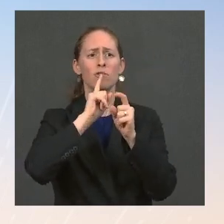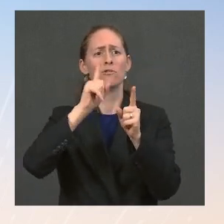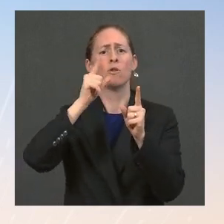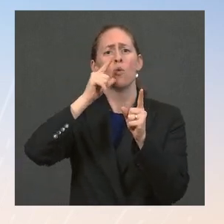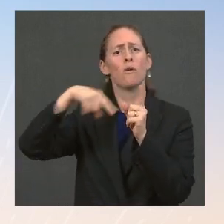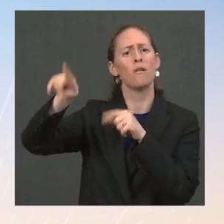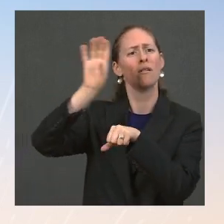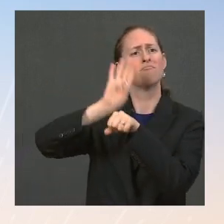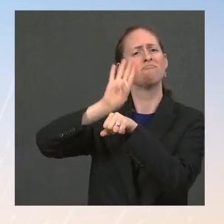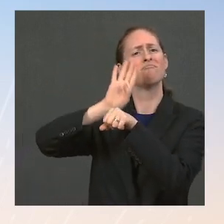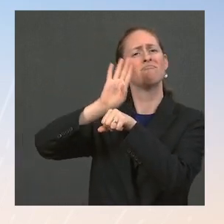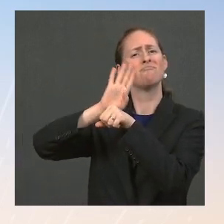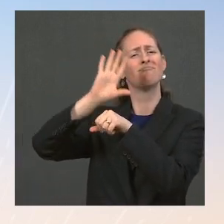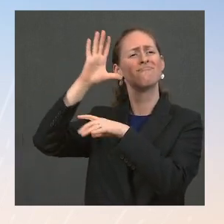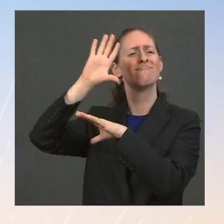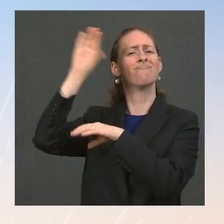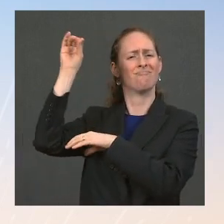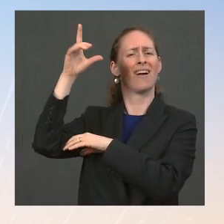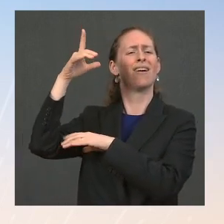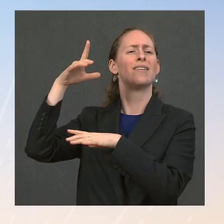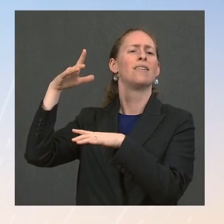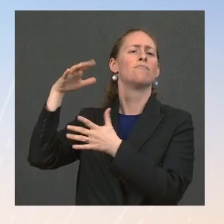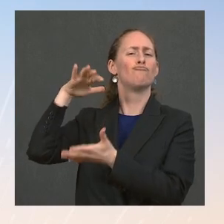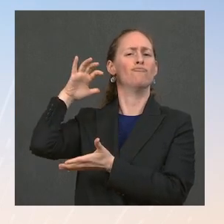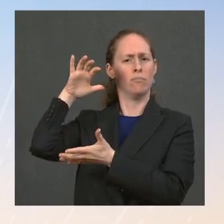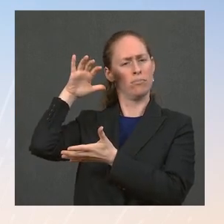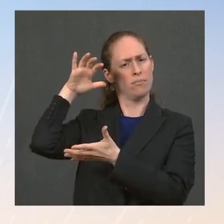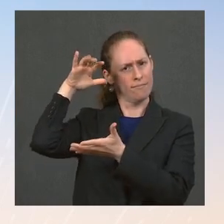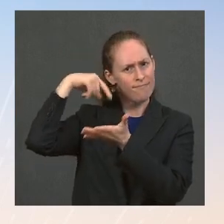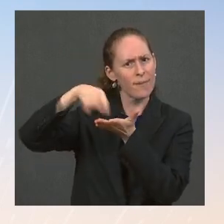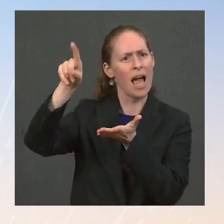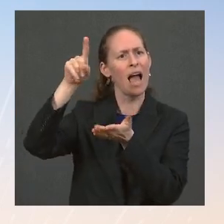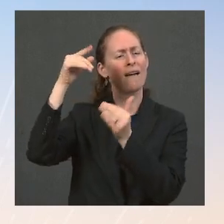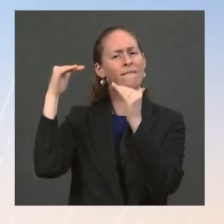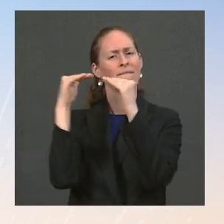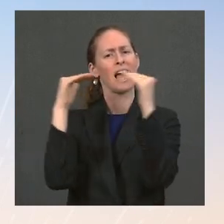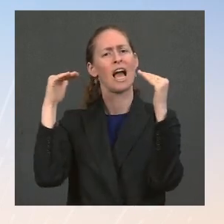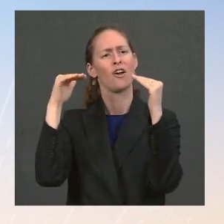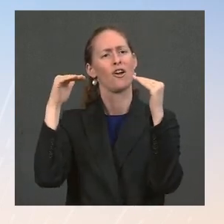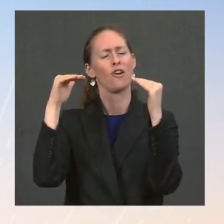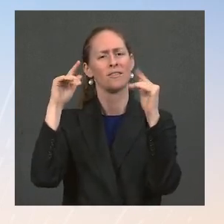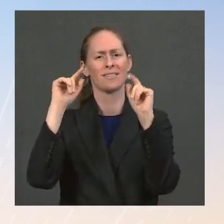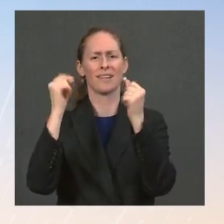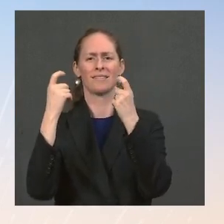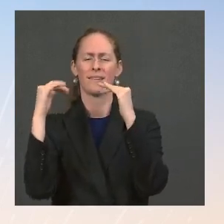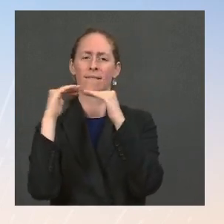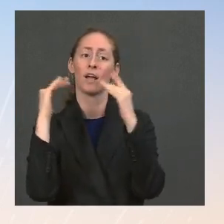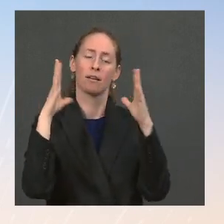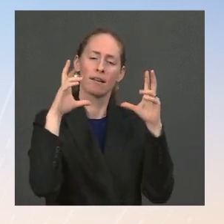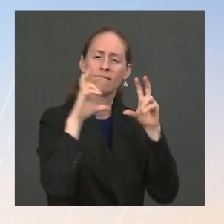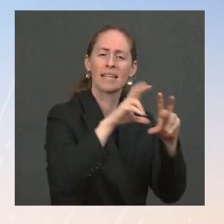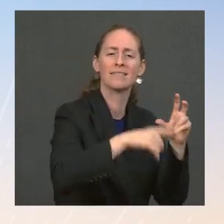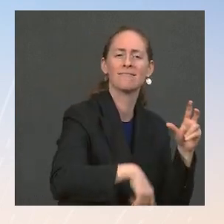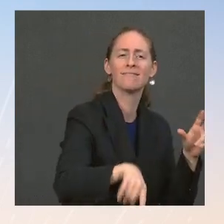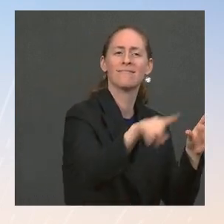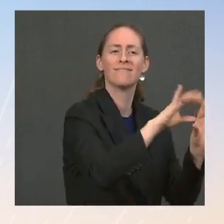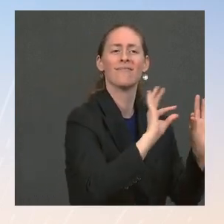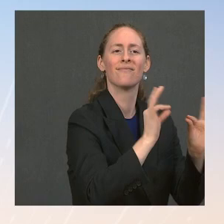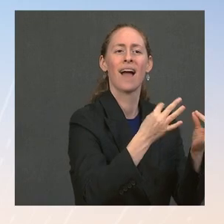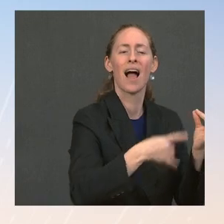with the resources to invest in their workers and economies. The President's Build Back Better agenda, now being considered by Congress, will build on this agreement.